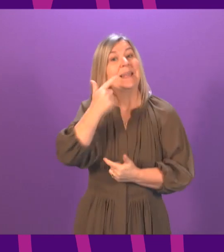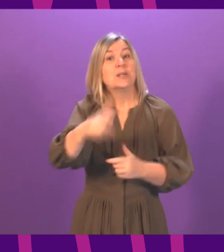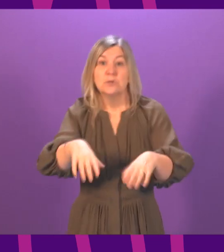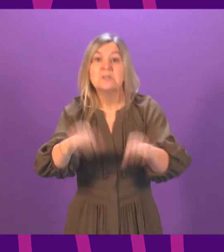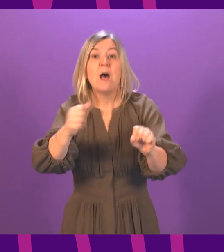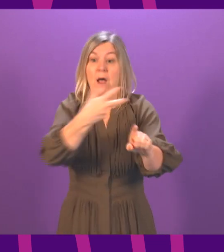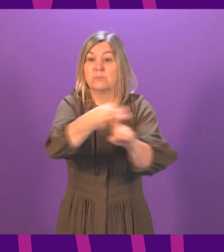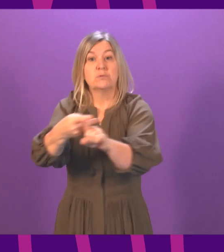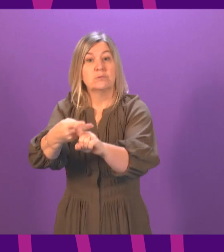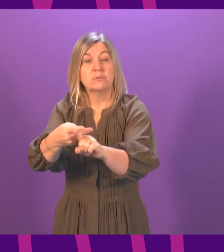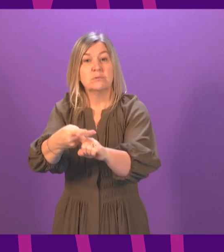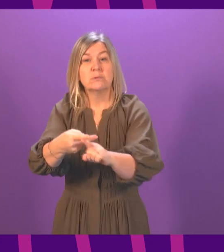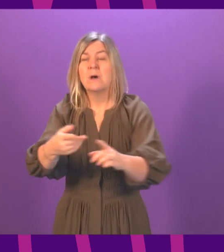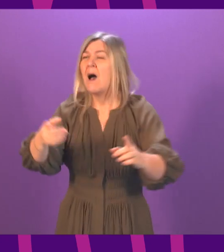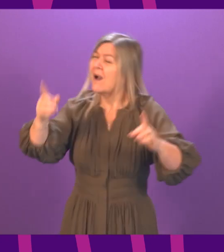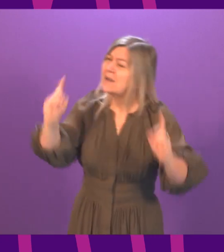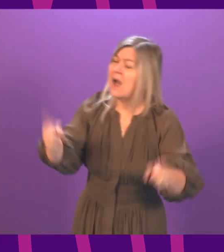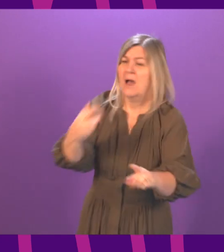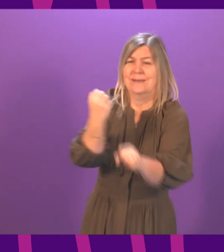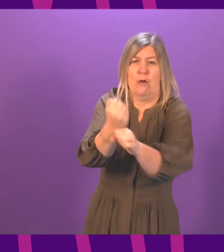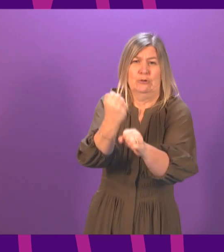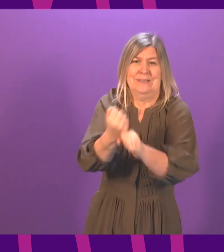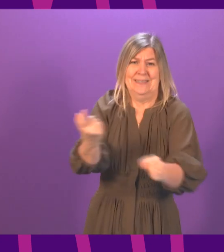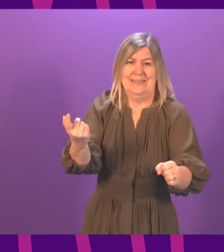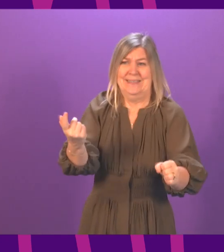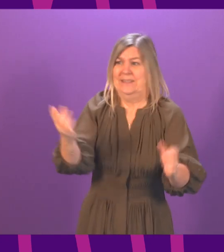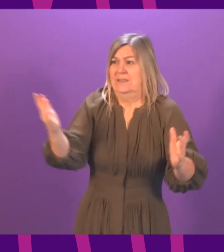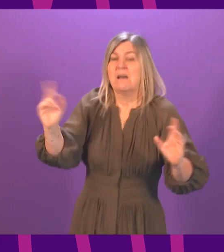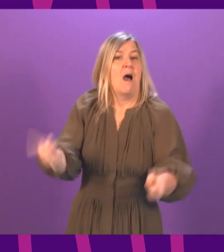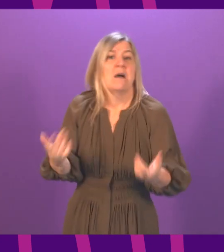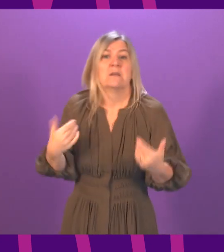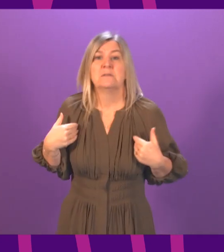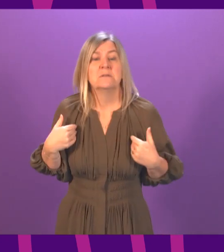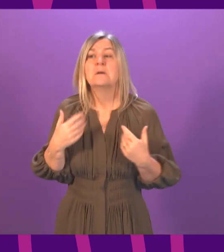I cannot—nor should I try to—guarantee that somebody over 70